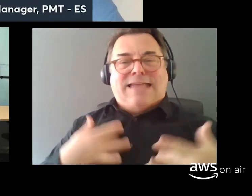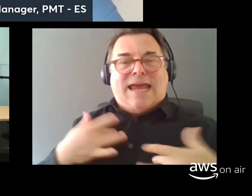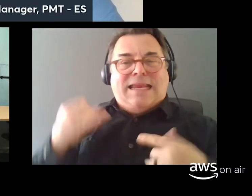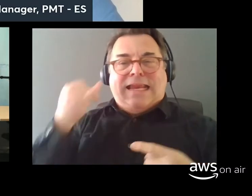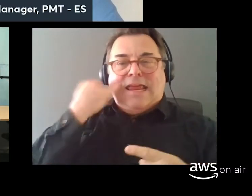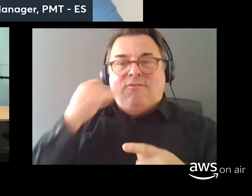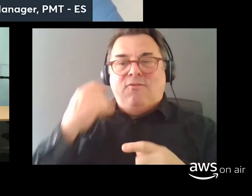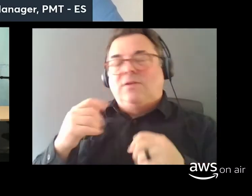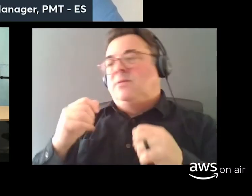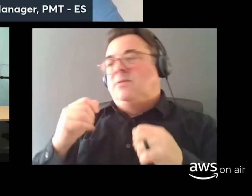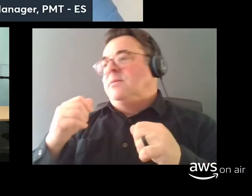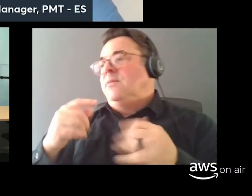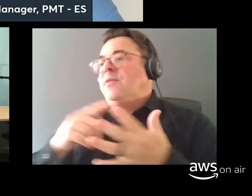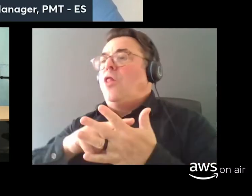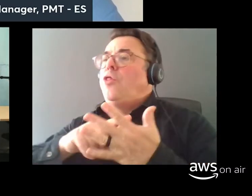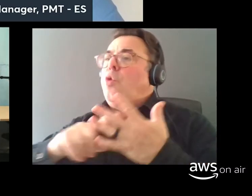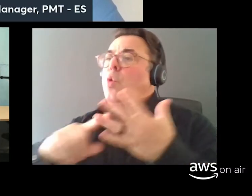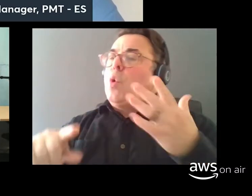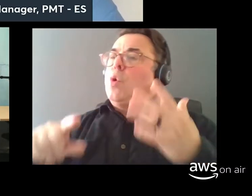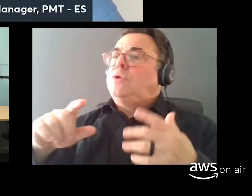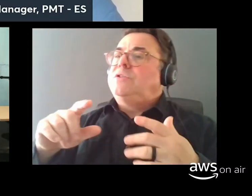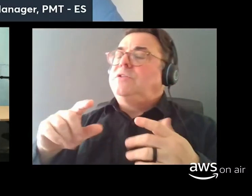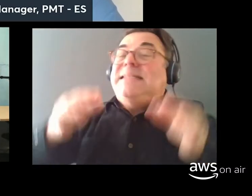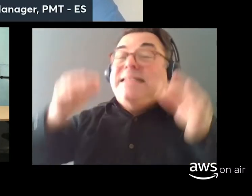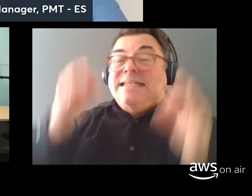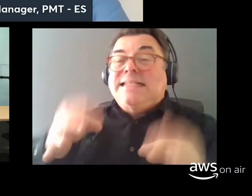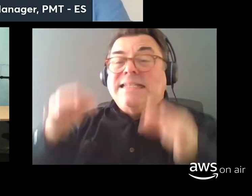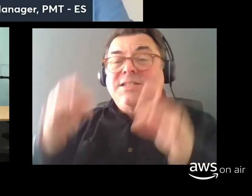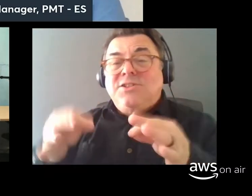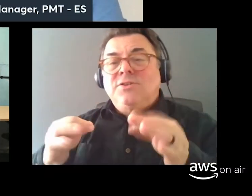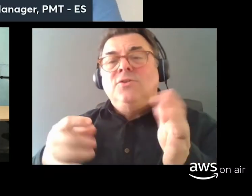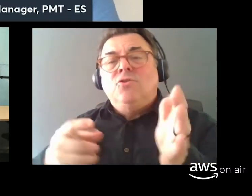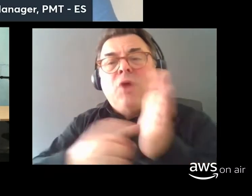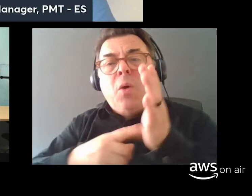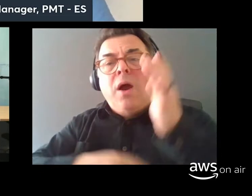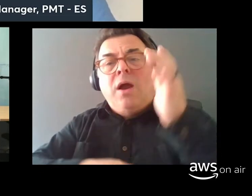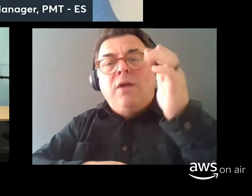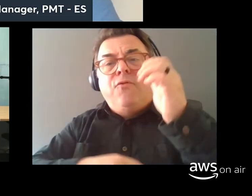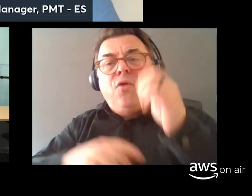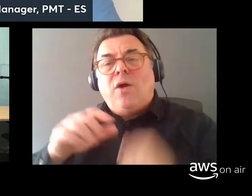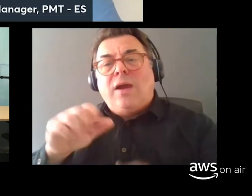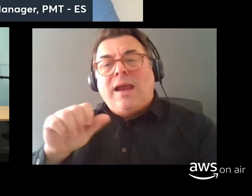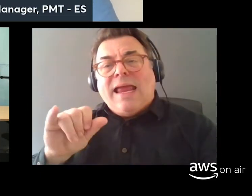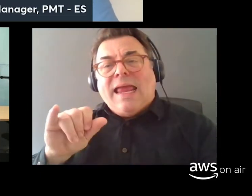a lot of these infrastructure decisions that sometimes are difficult to live through when you make the wrong one.